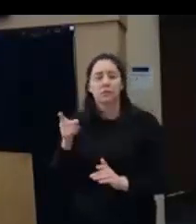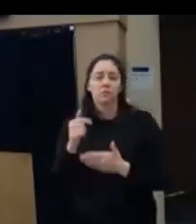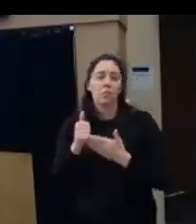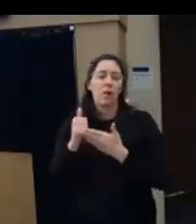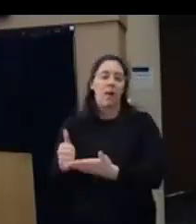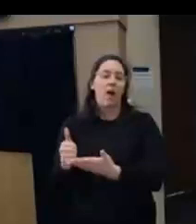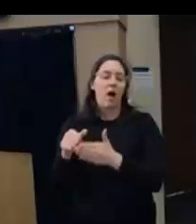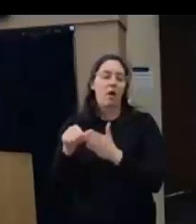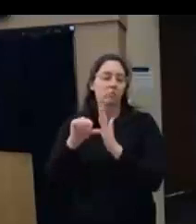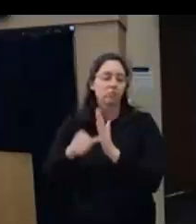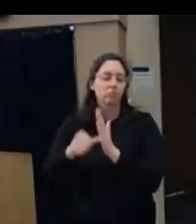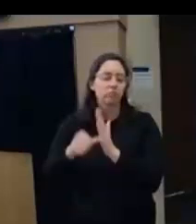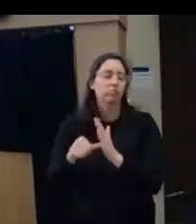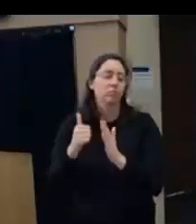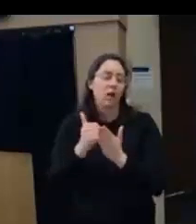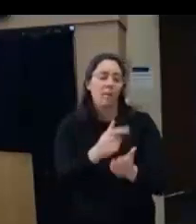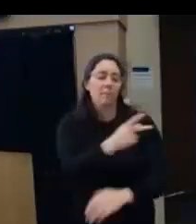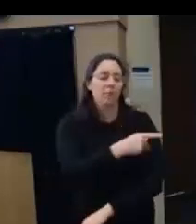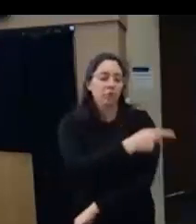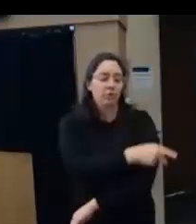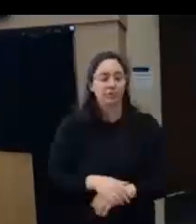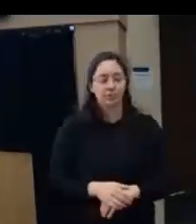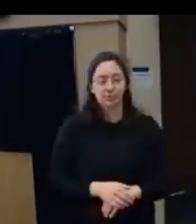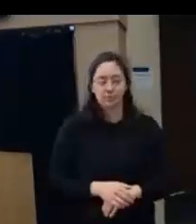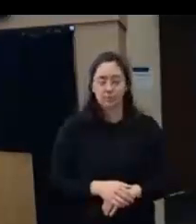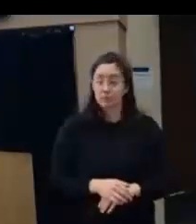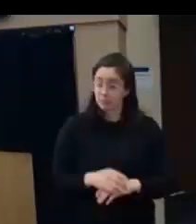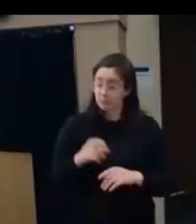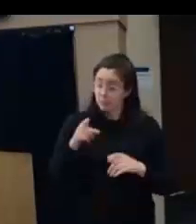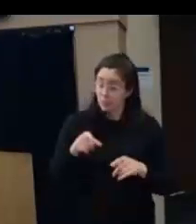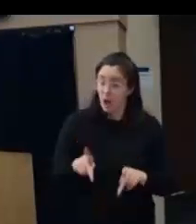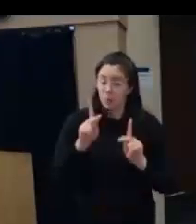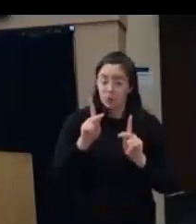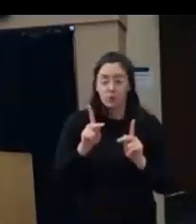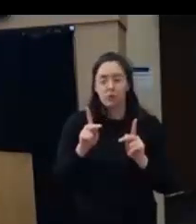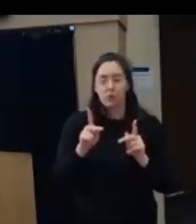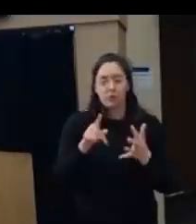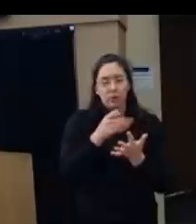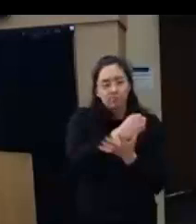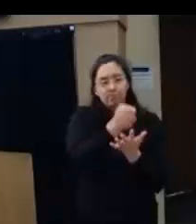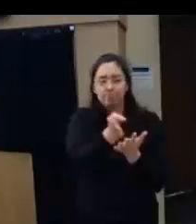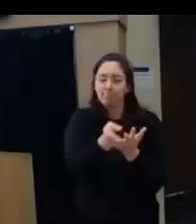tremendously reassuring for patients they get the opportunity for truly interdisciplinary care for